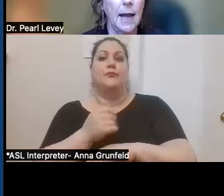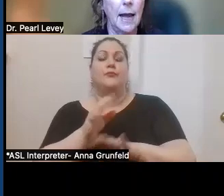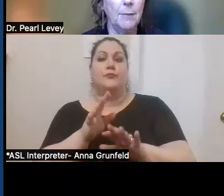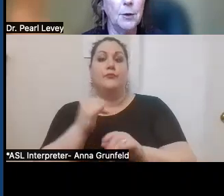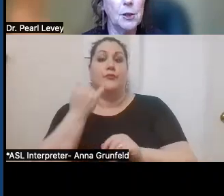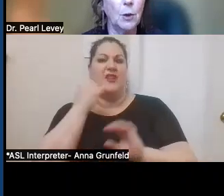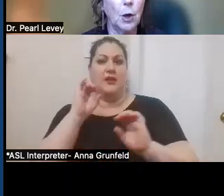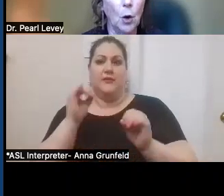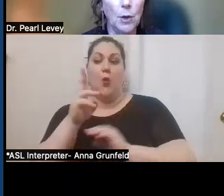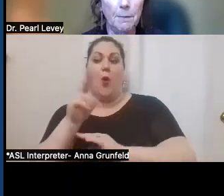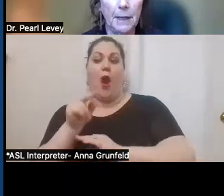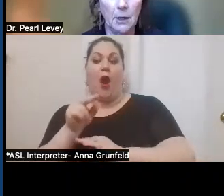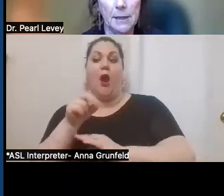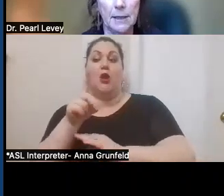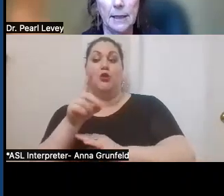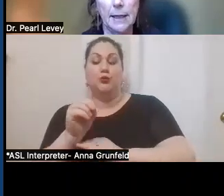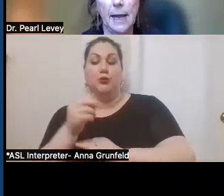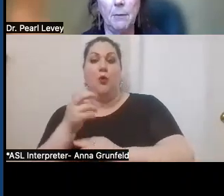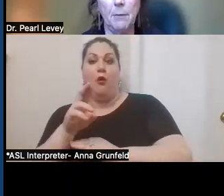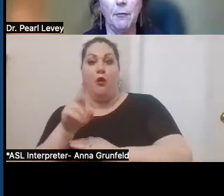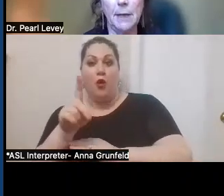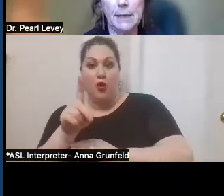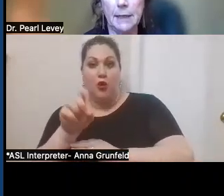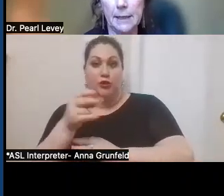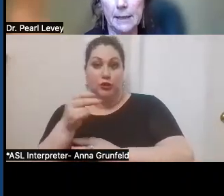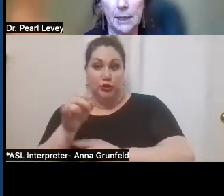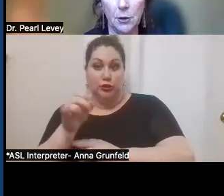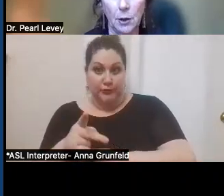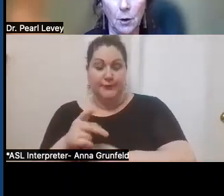And a person will only be considered incapable of meeting the essential